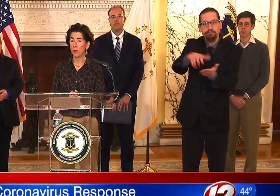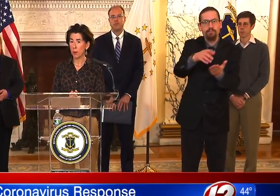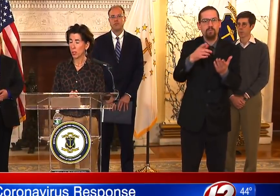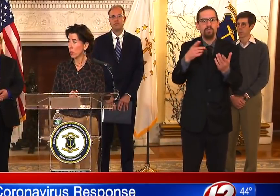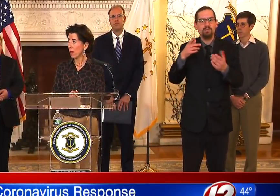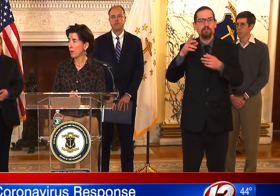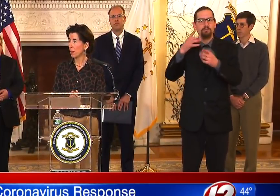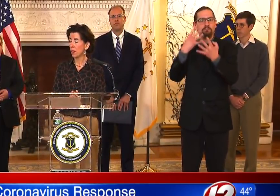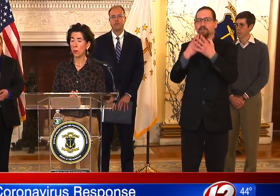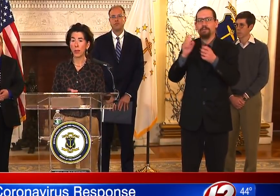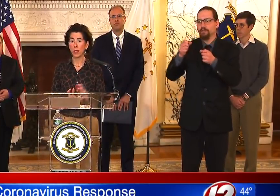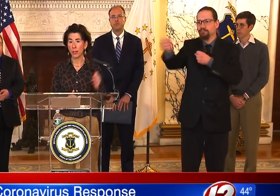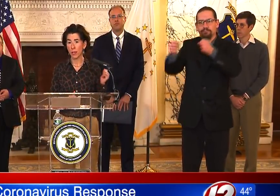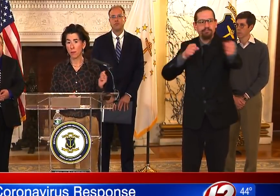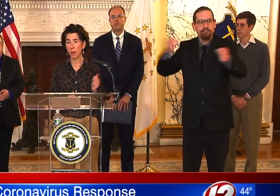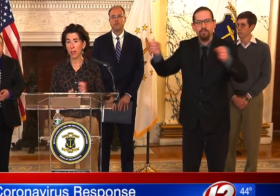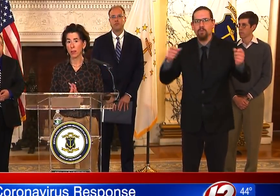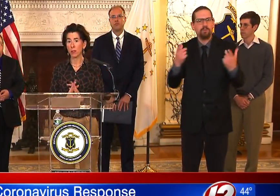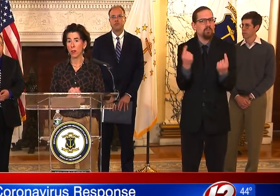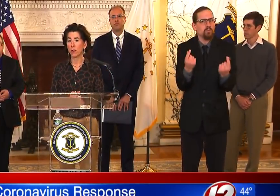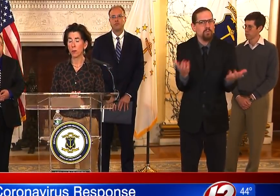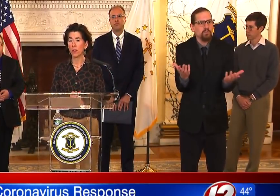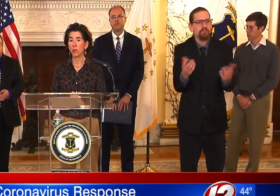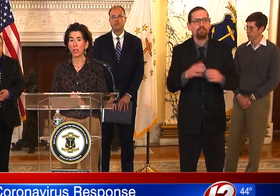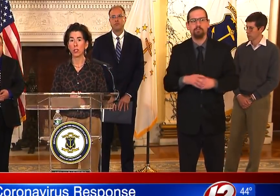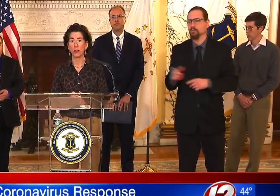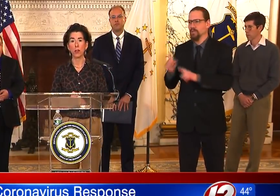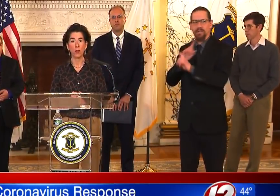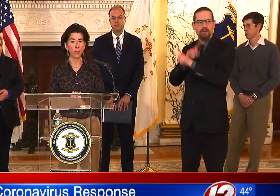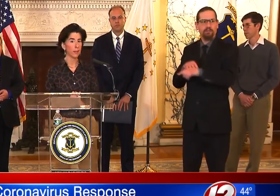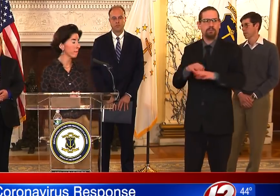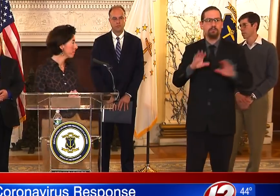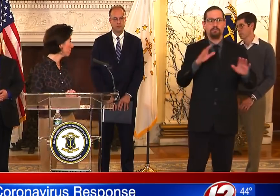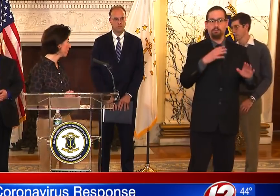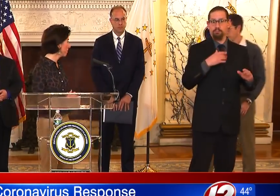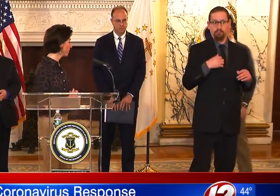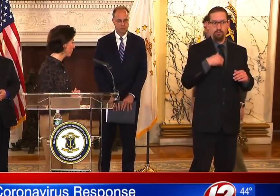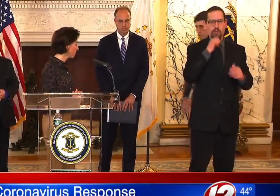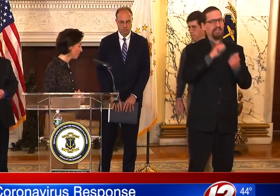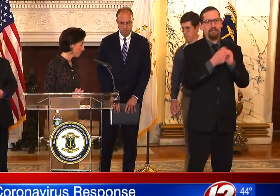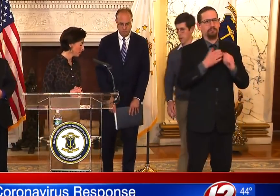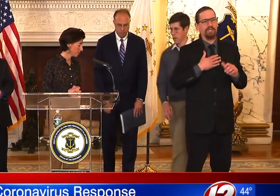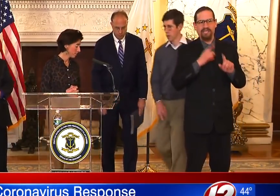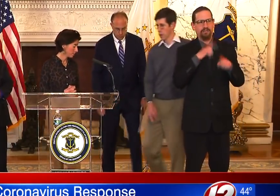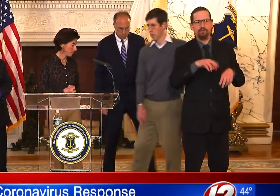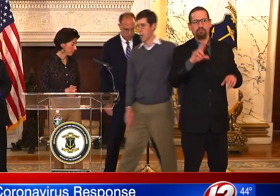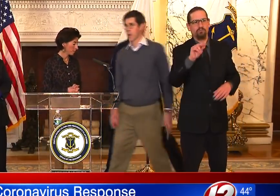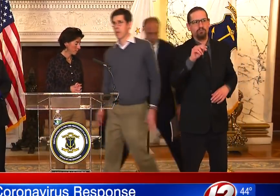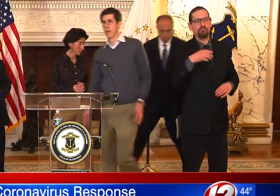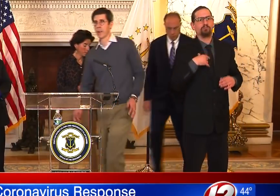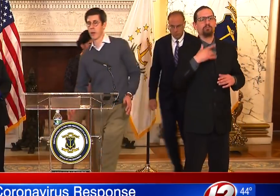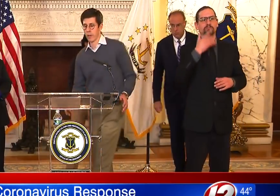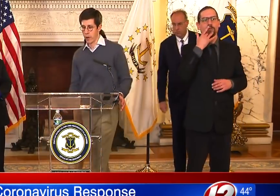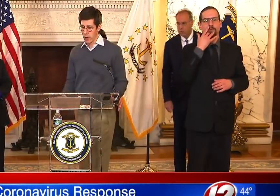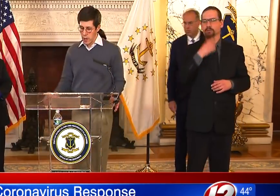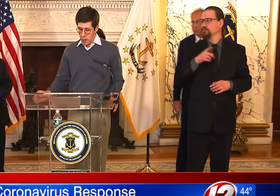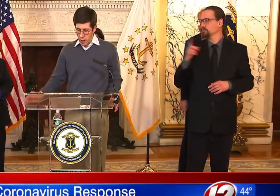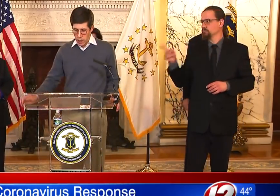IT HAS NOT LED ME TO REPRIORITIZE THAT. WE HAVE A GOOD DEAL OF INFORMATION AND I WOULD LIKE TO HAVE MY DIRECTOR OF